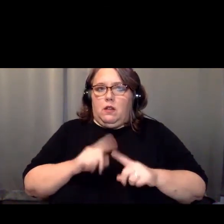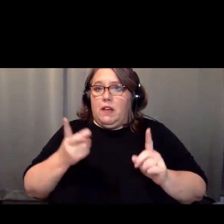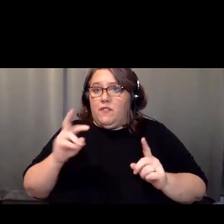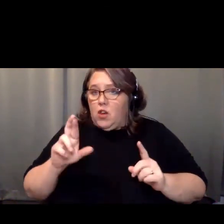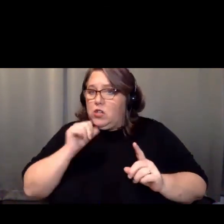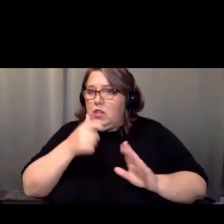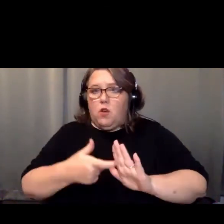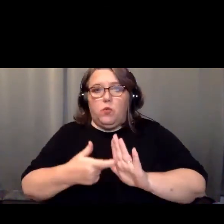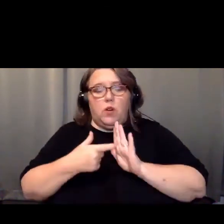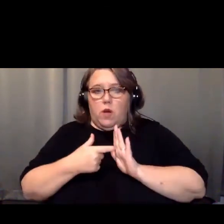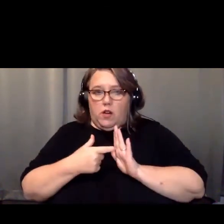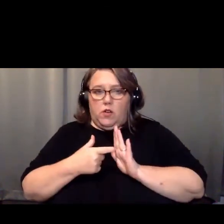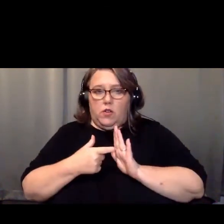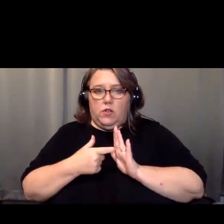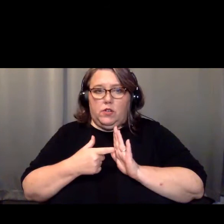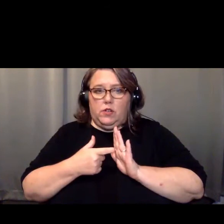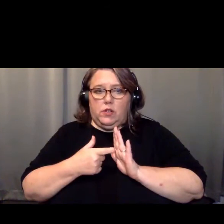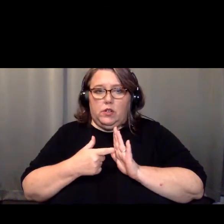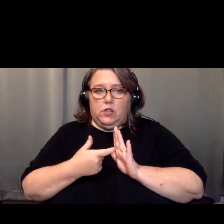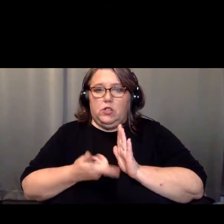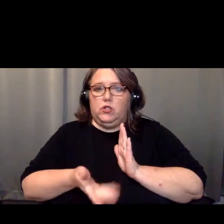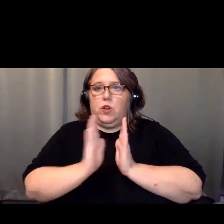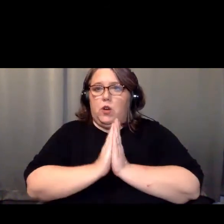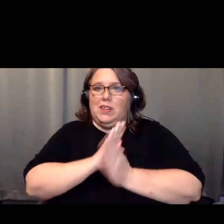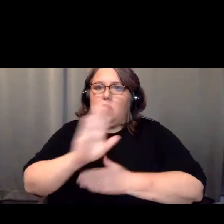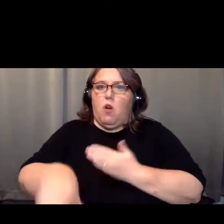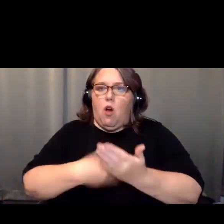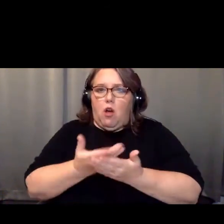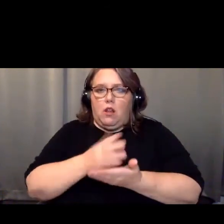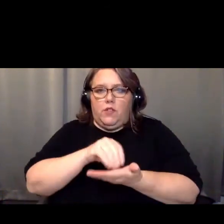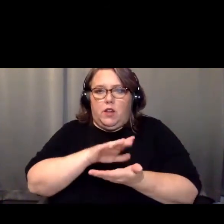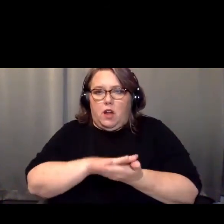to request all the documentation that they might need